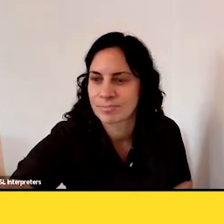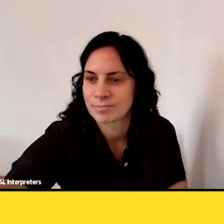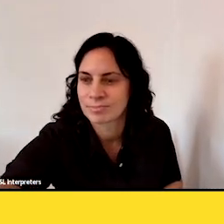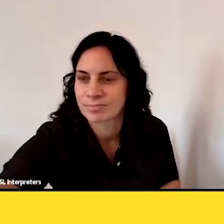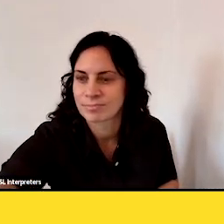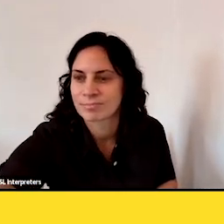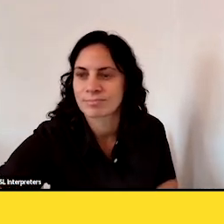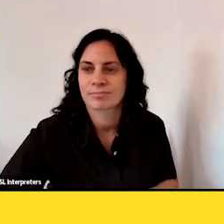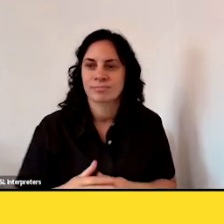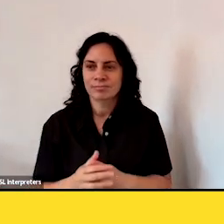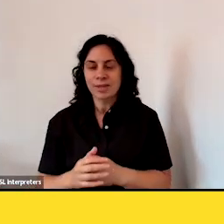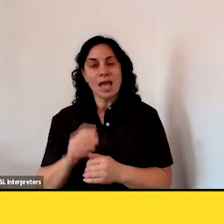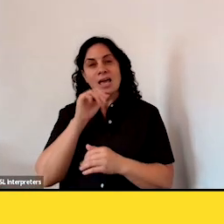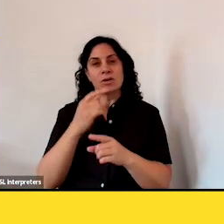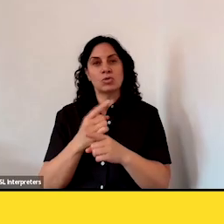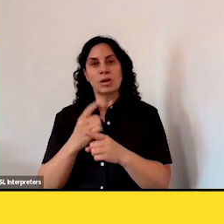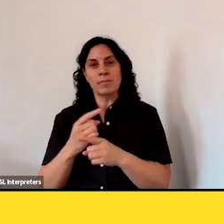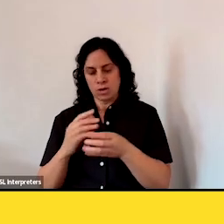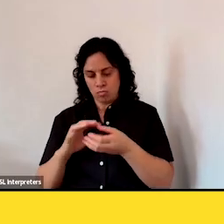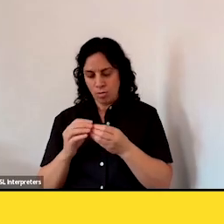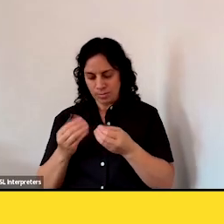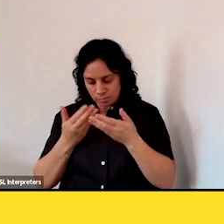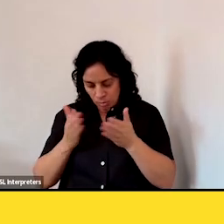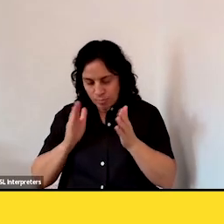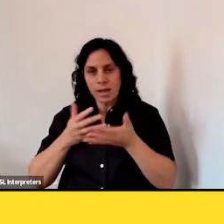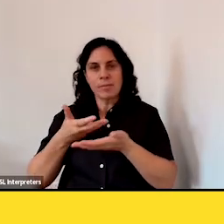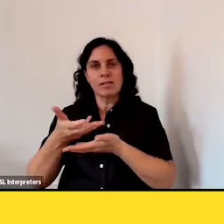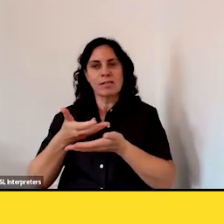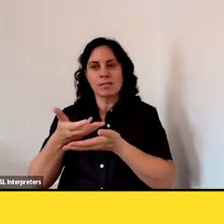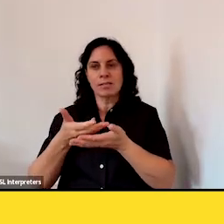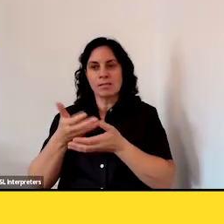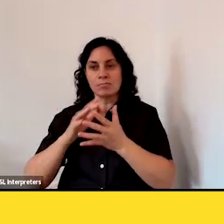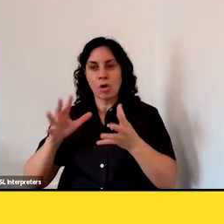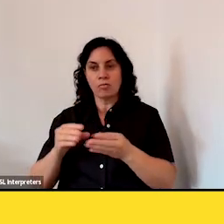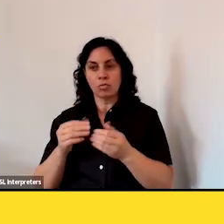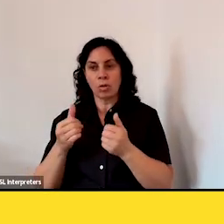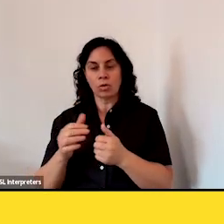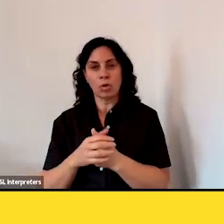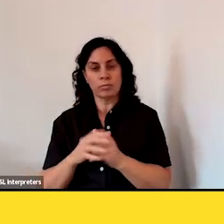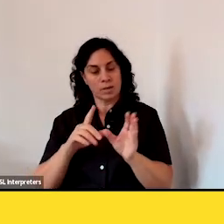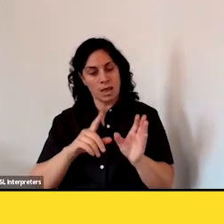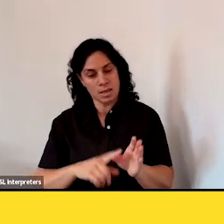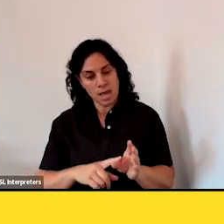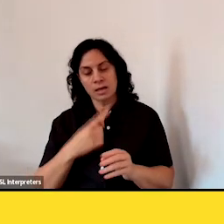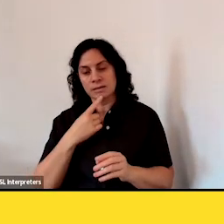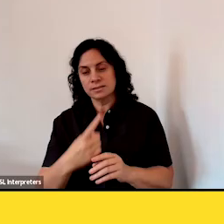like opening up about problems, but overall the pattern is pretty clear. Most young people are experiencing the friendships as protective and supportive